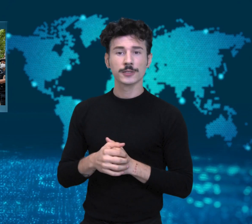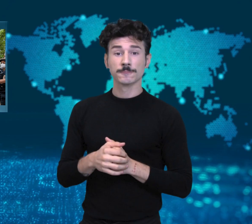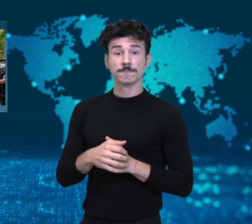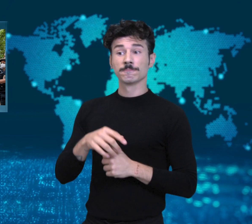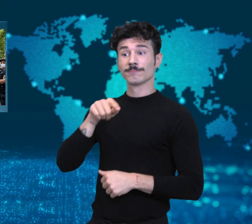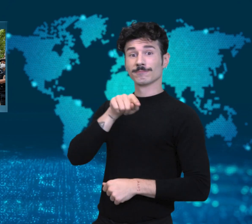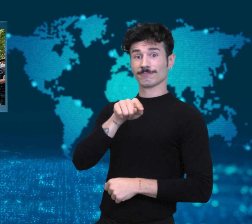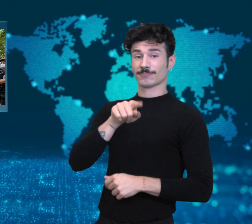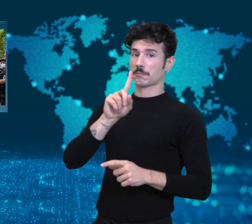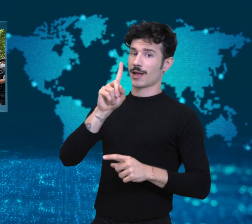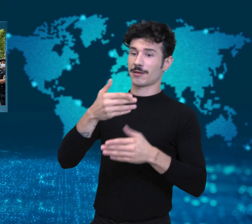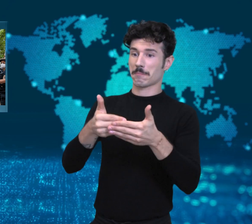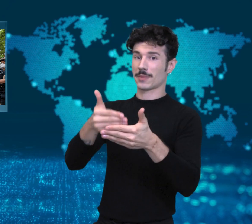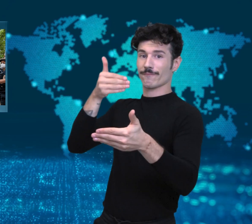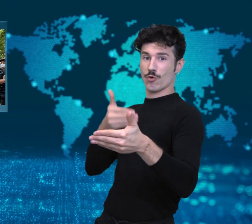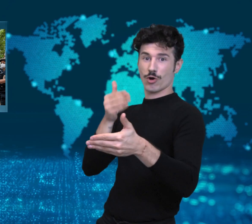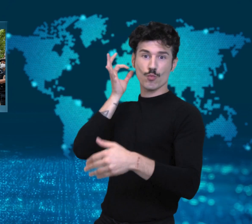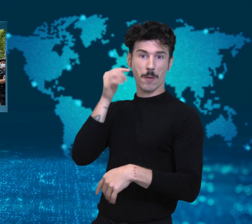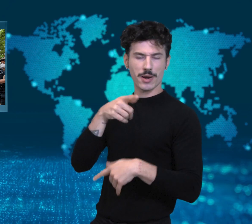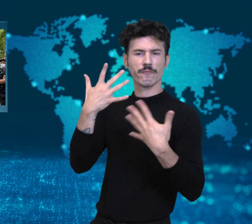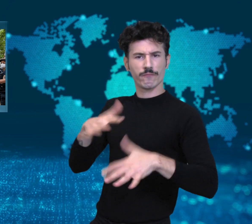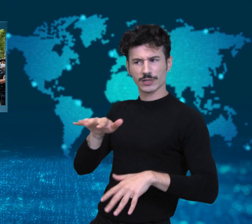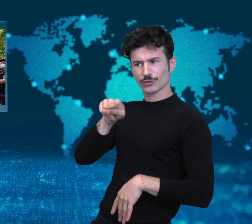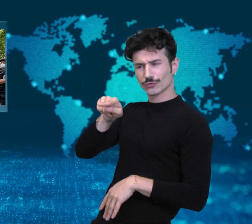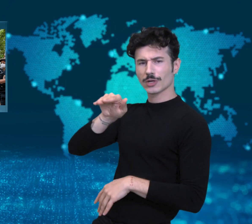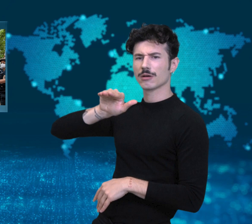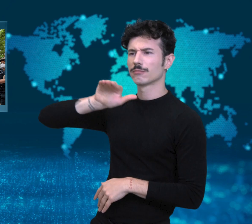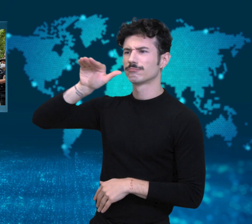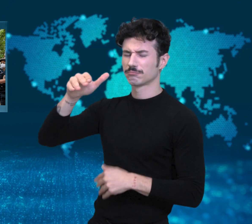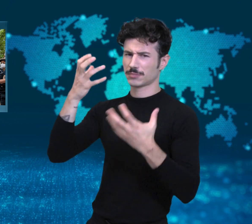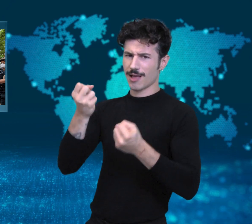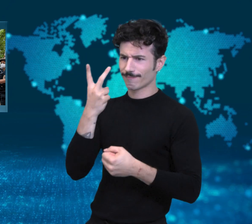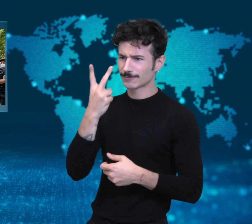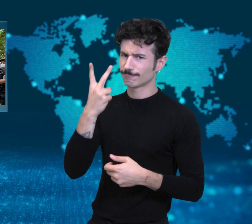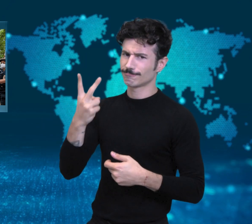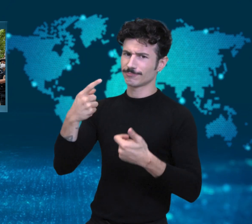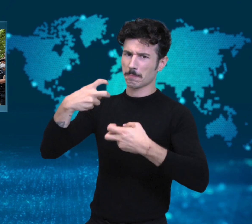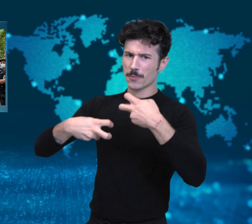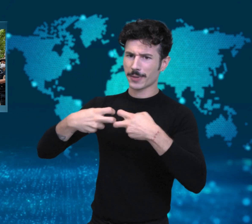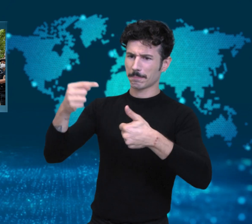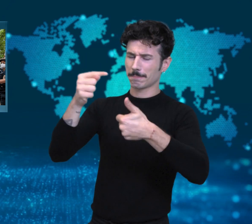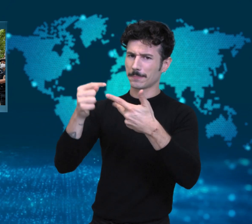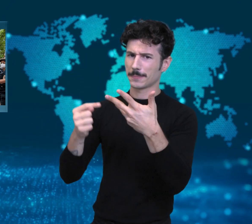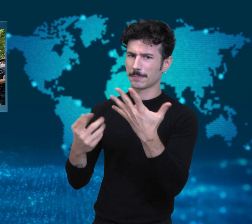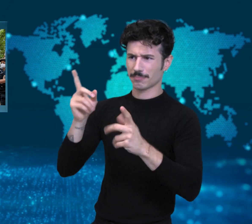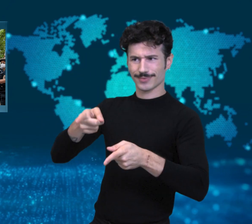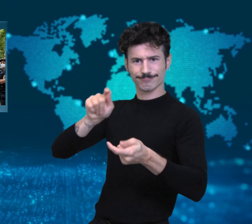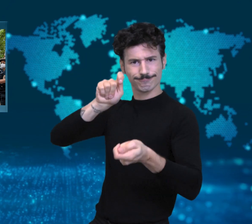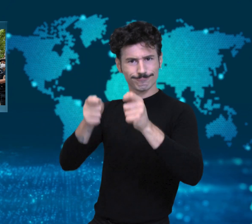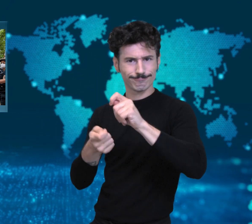When Wooten was demoted for questioning the center’s practices,